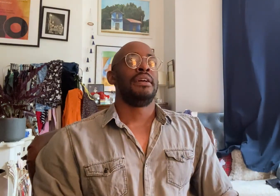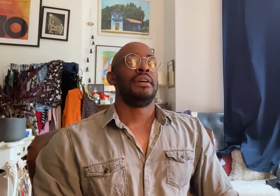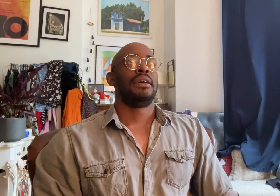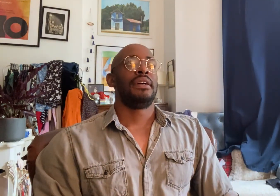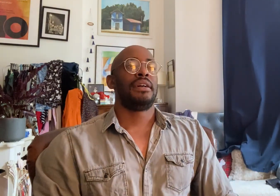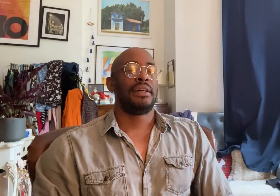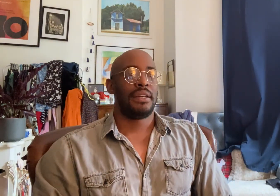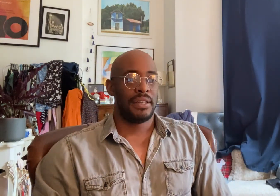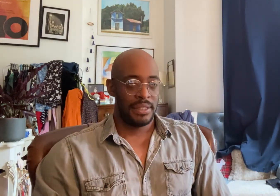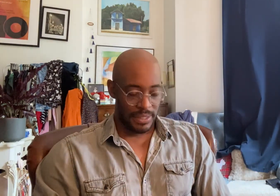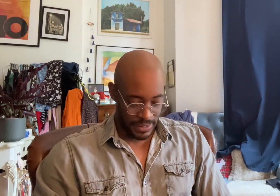SIGH